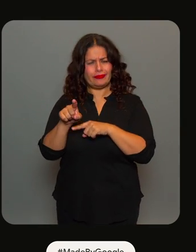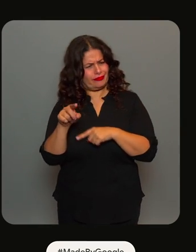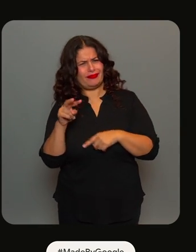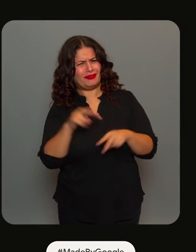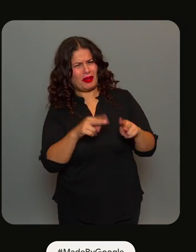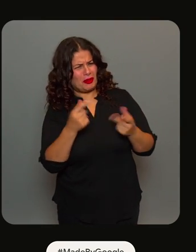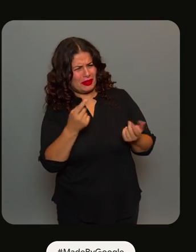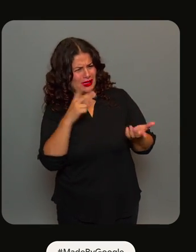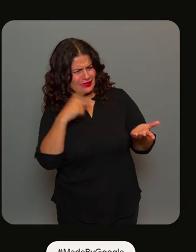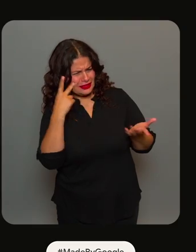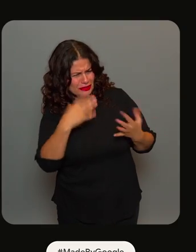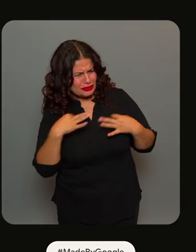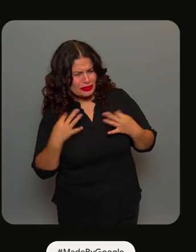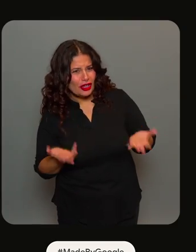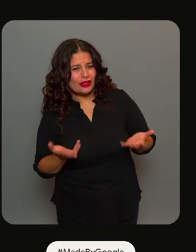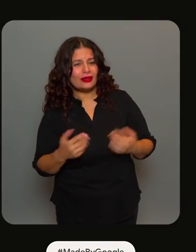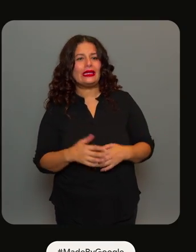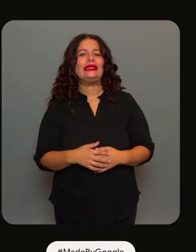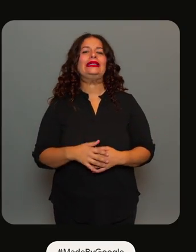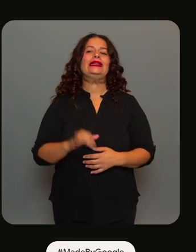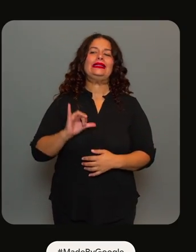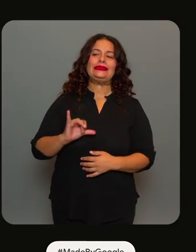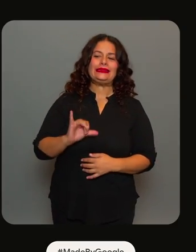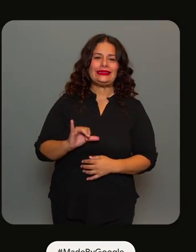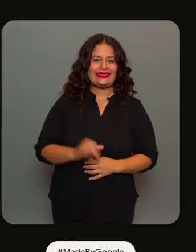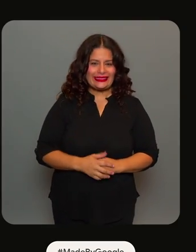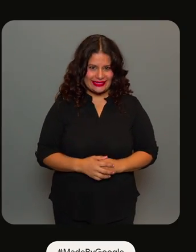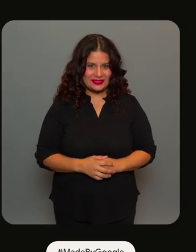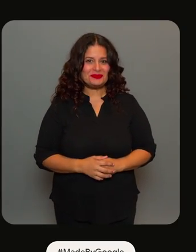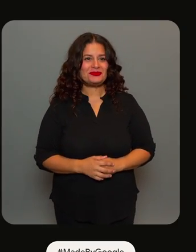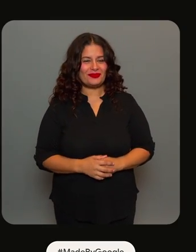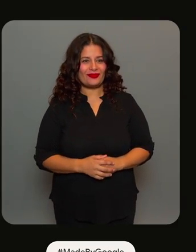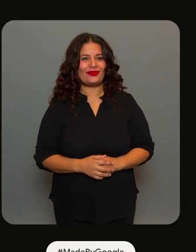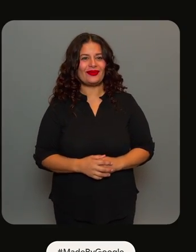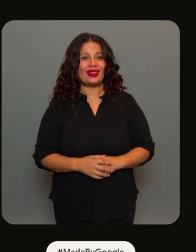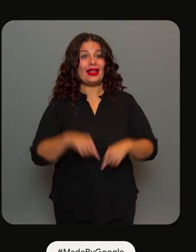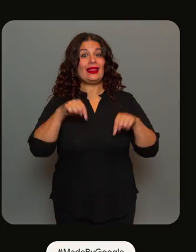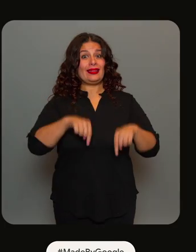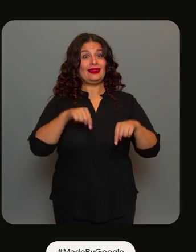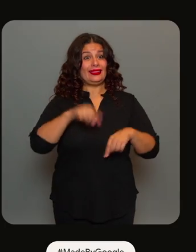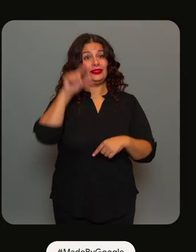it at all. In Google, we strive to make our technology